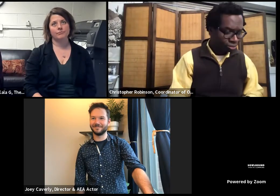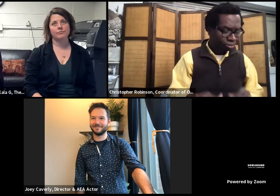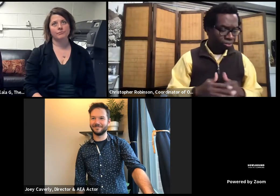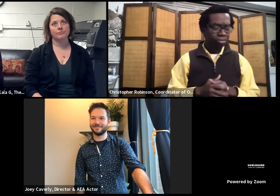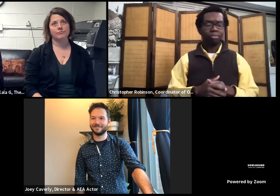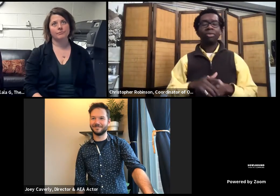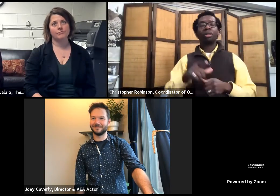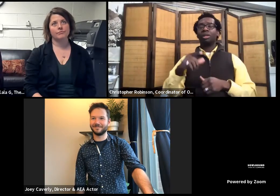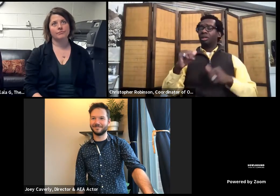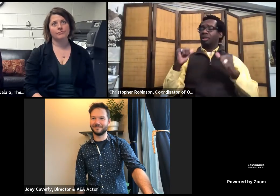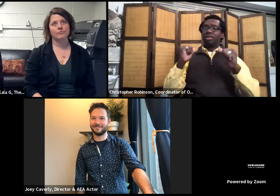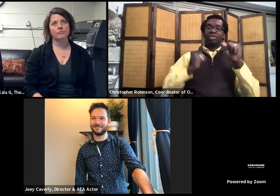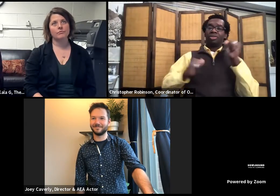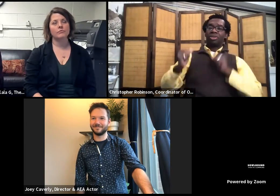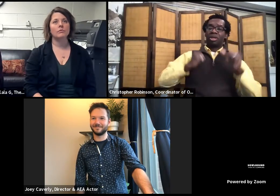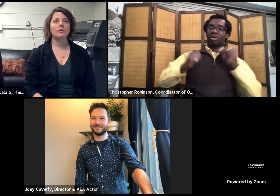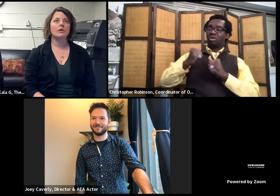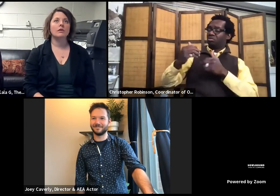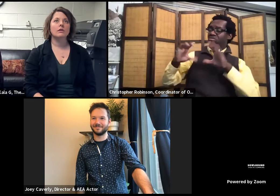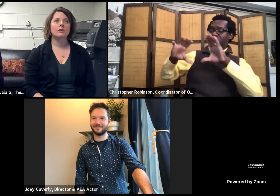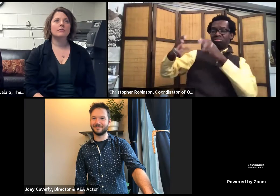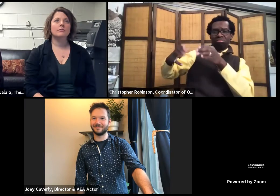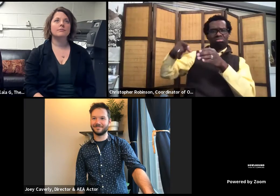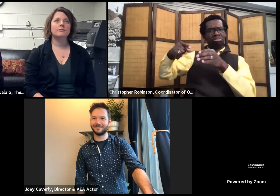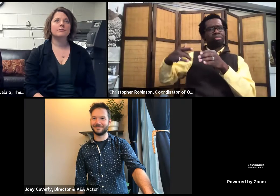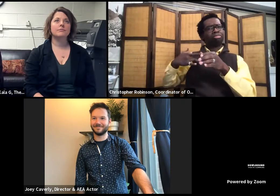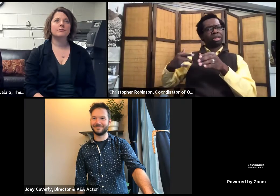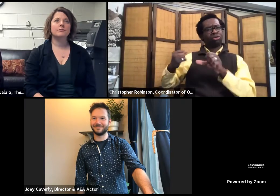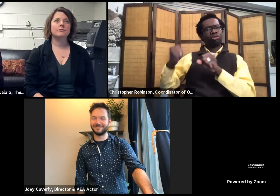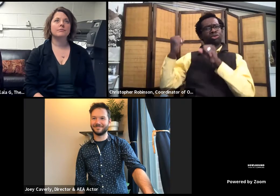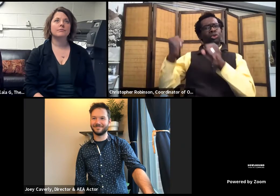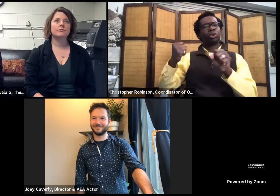So the first thing I wanna put out for discussion is in theaters,